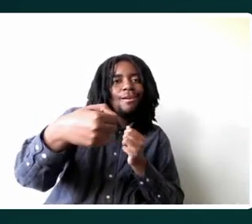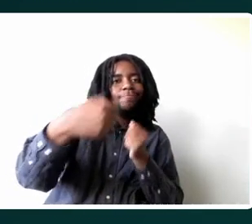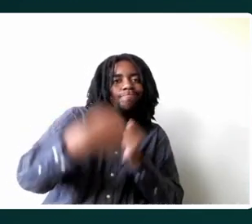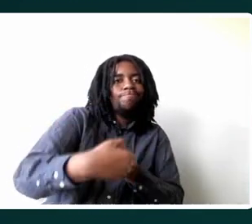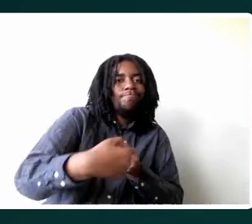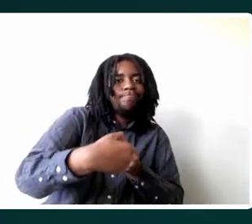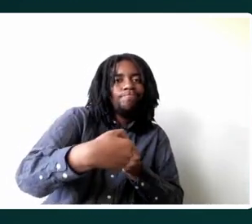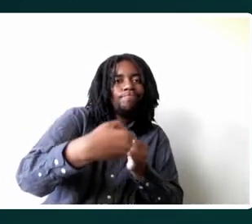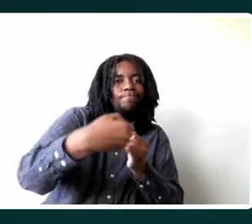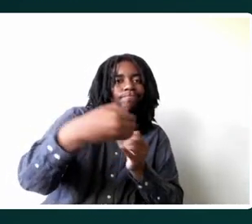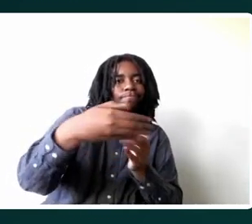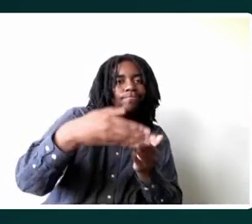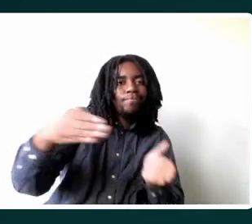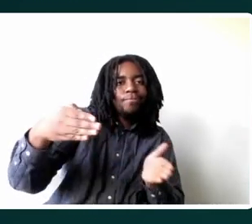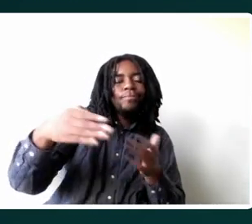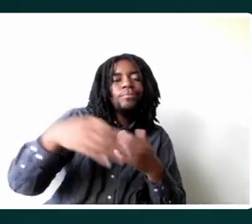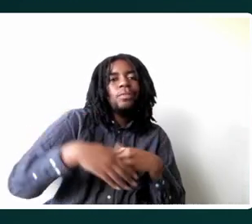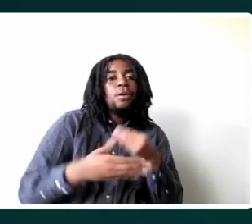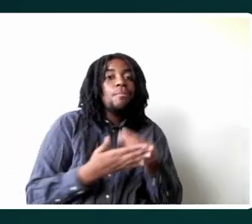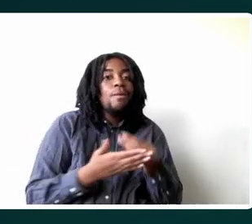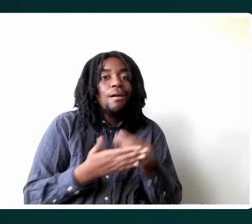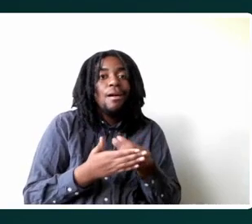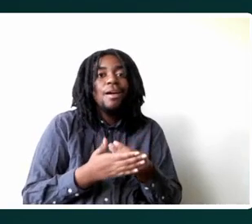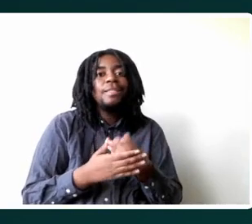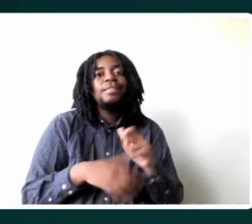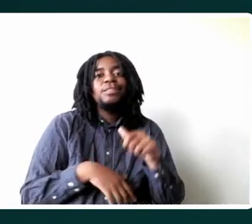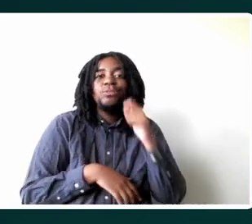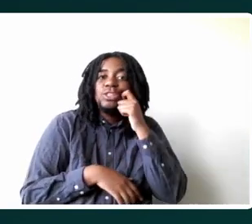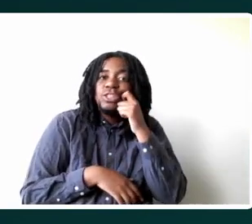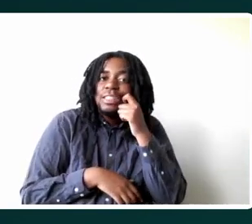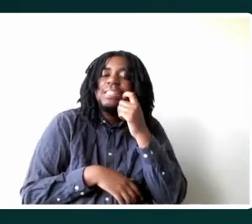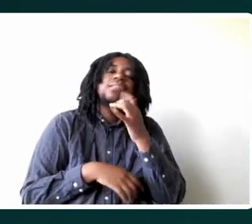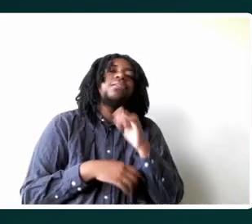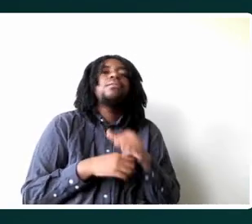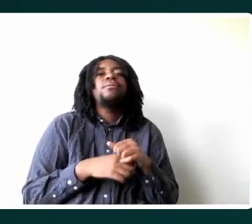socioeconomically, racially, and otherwise, in the city for much of its history. And so,